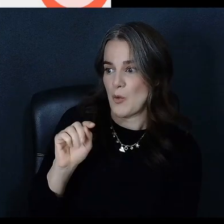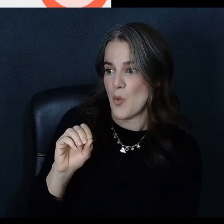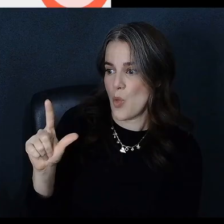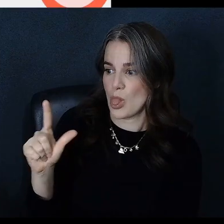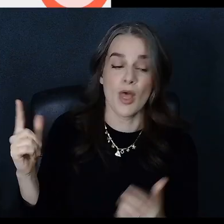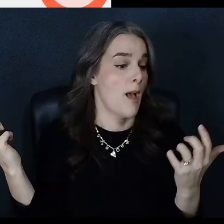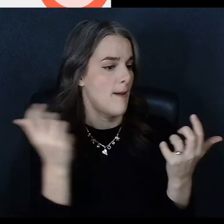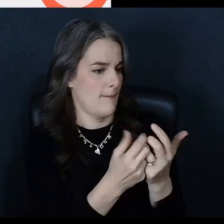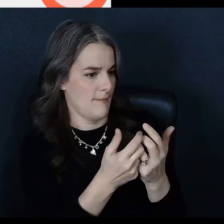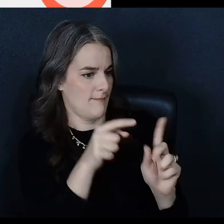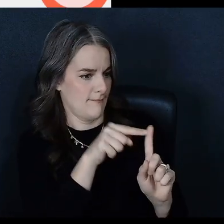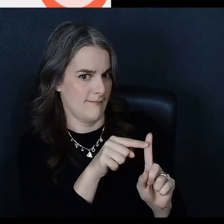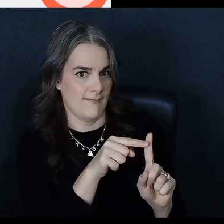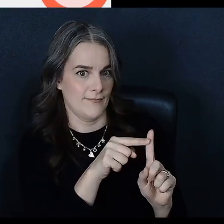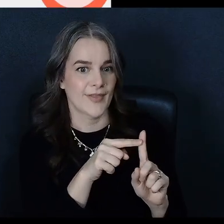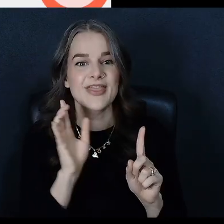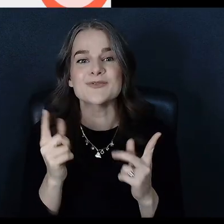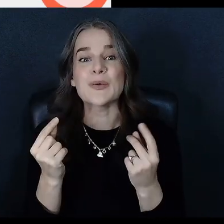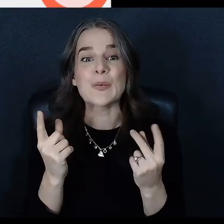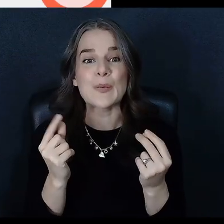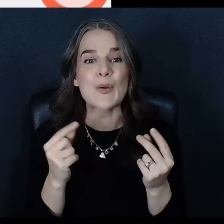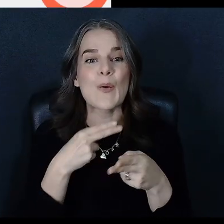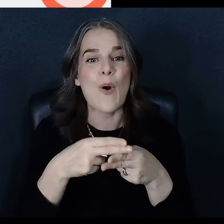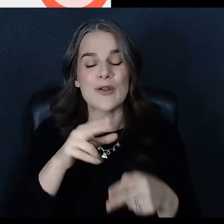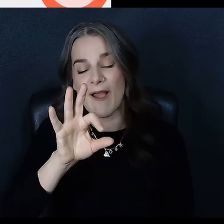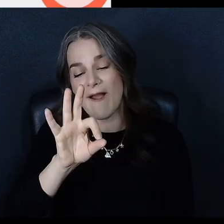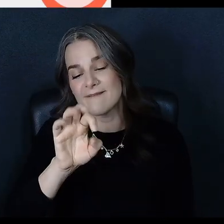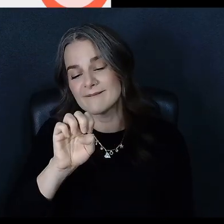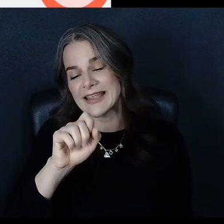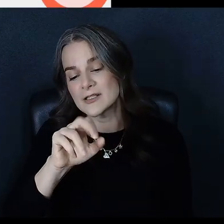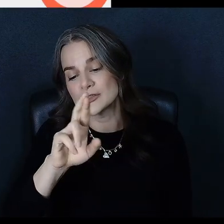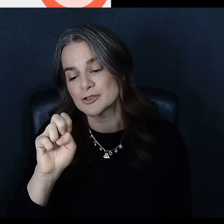We're doing something called the feature-match process. This model is pretty straightforward.